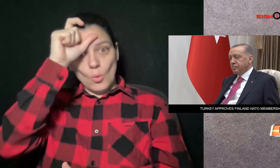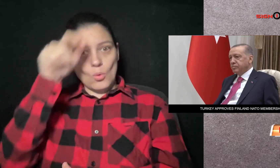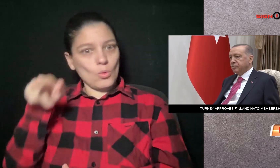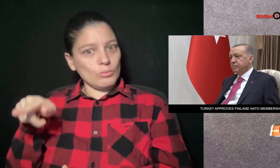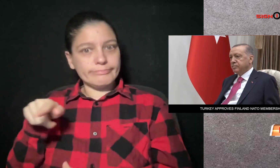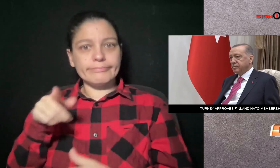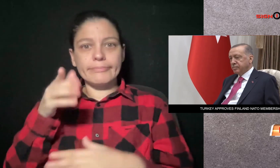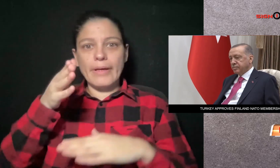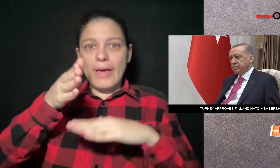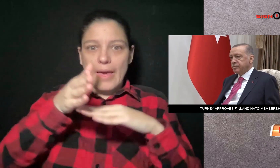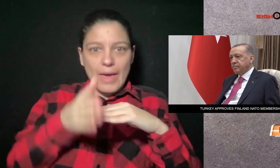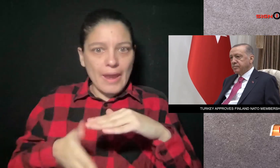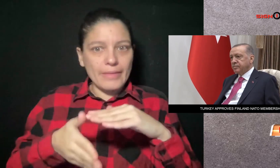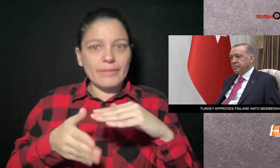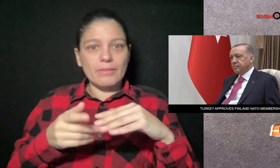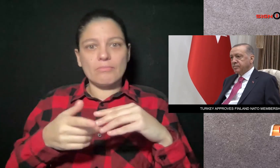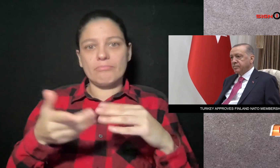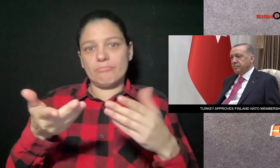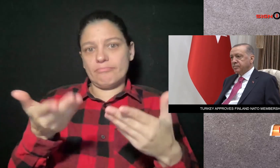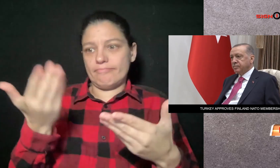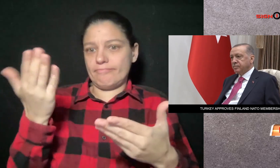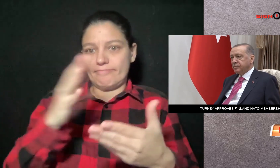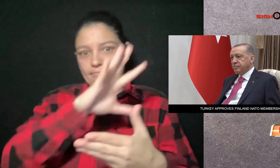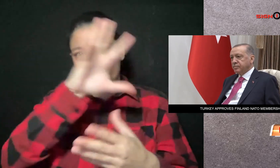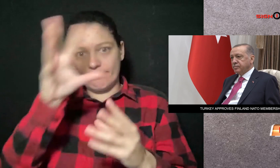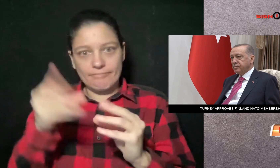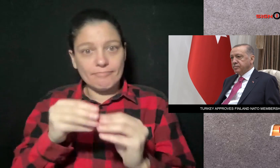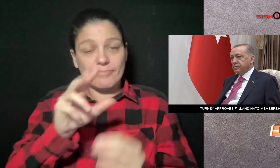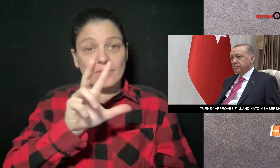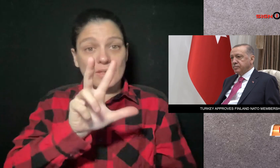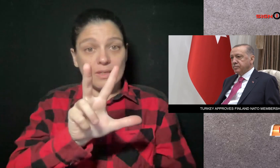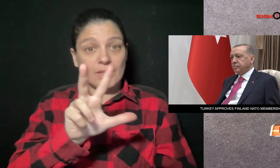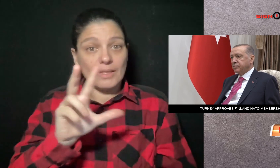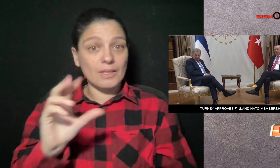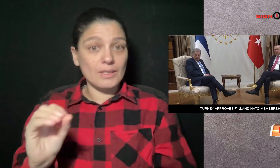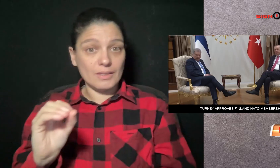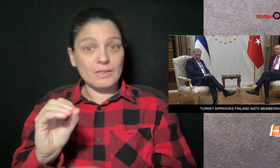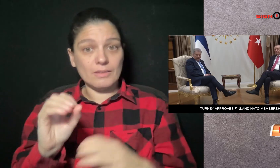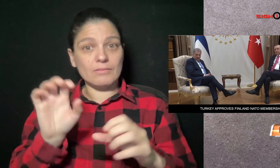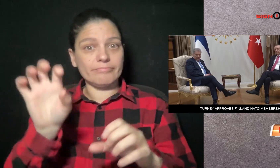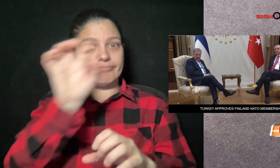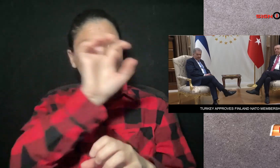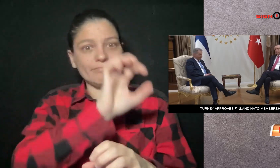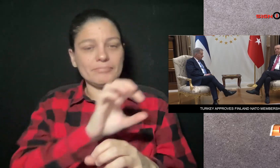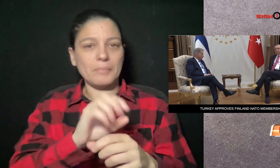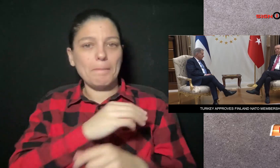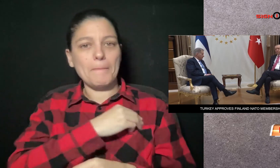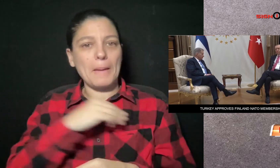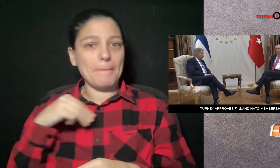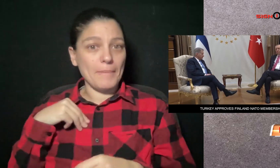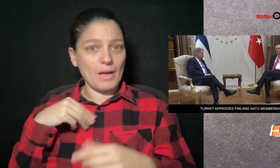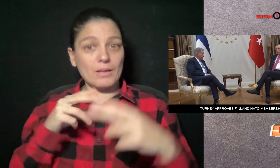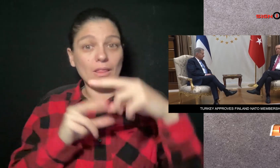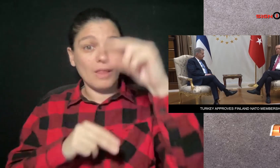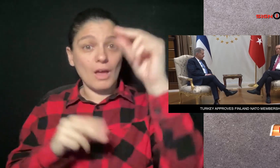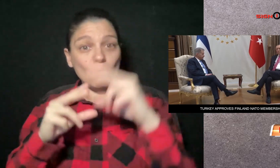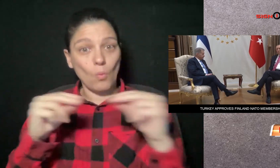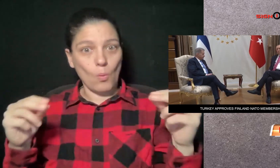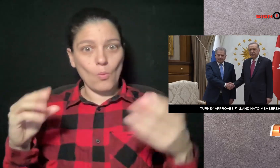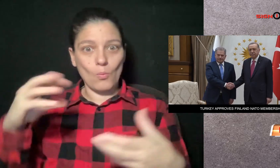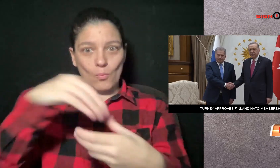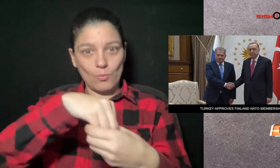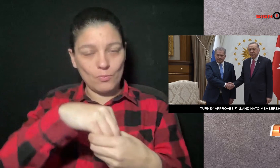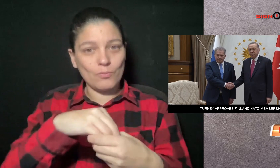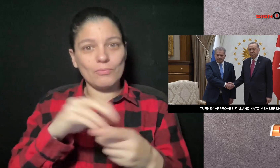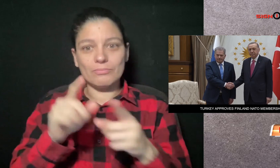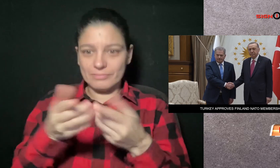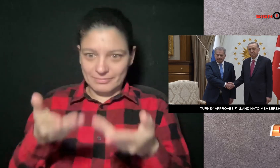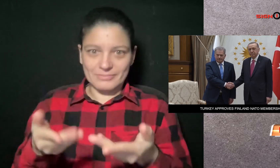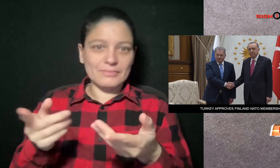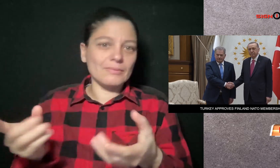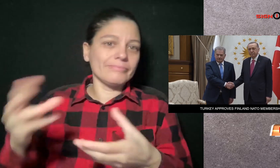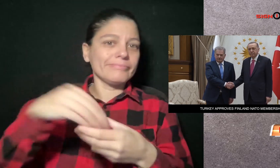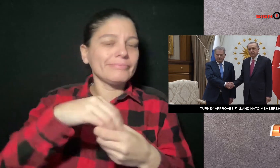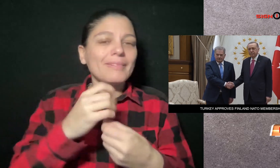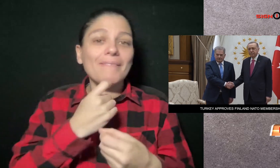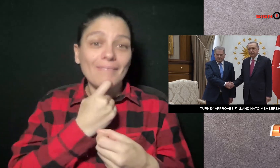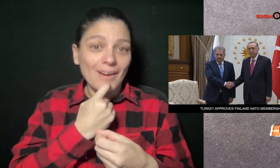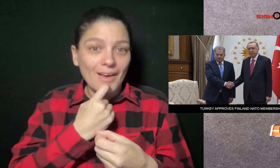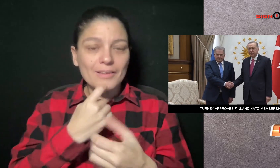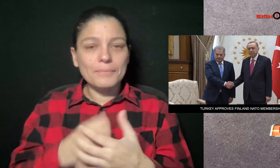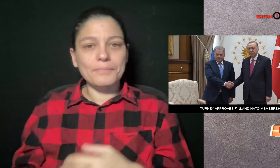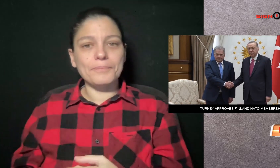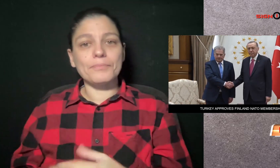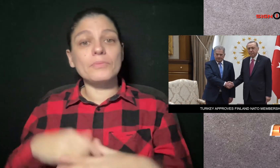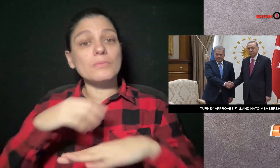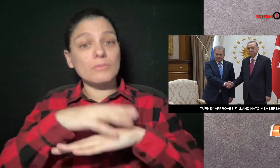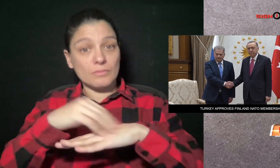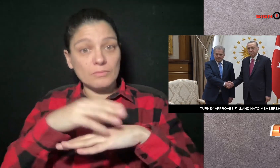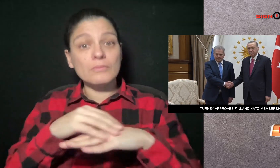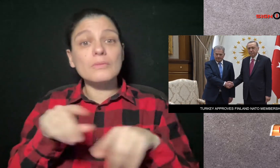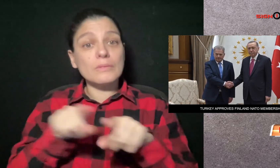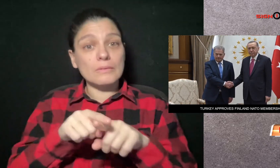Turkey was the last of NATO's 30 member states to ratify Finland membership Sweden has also